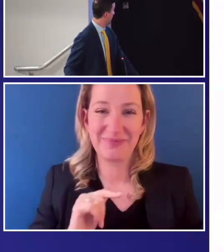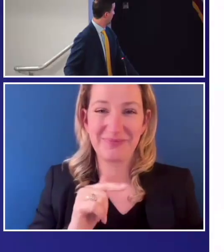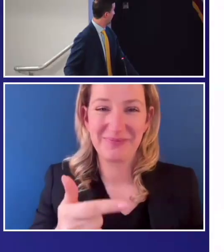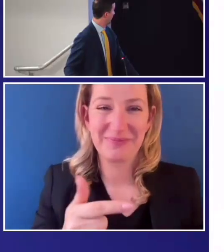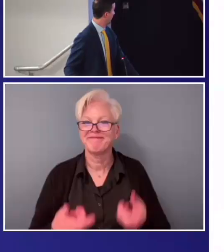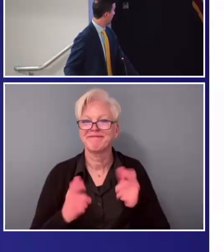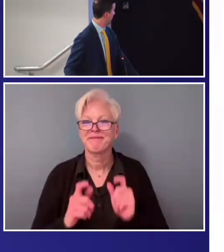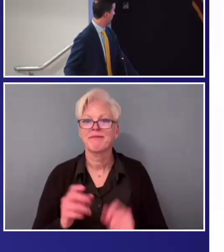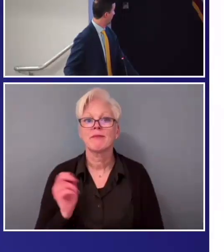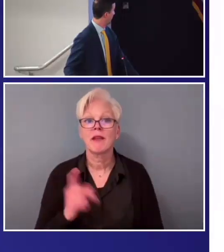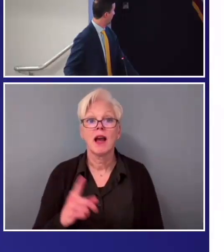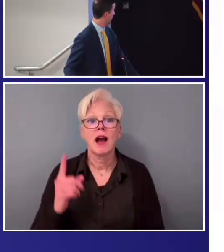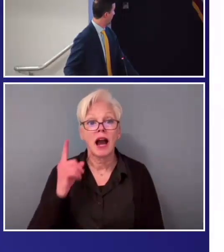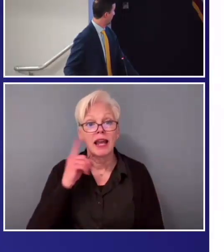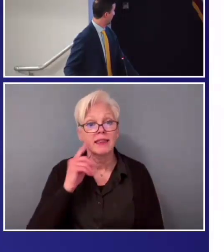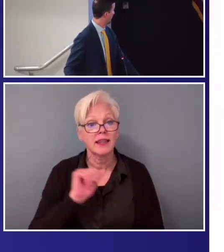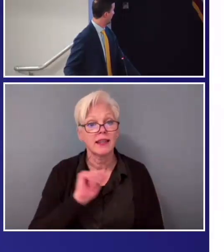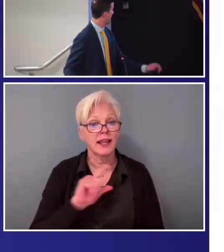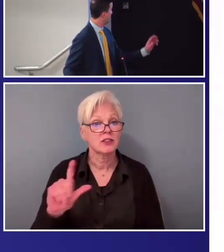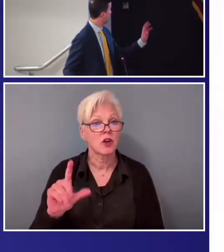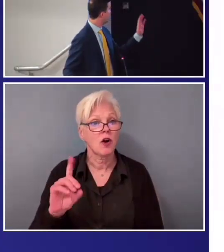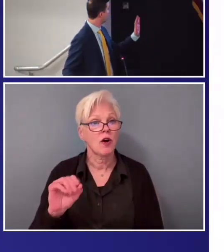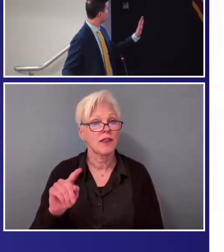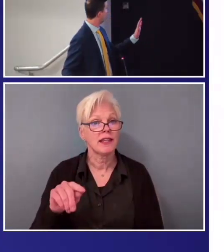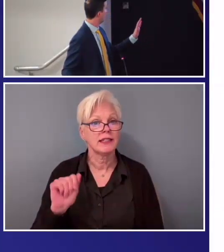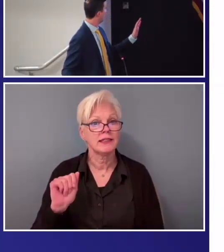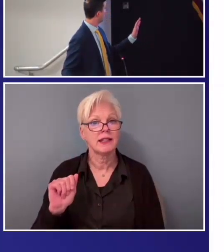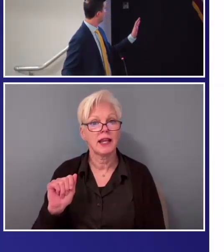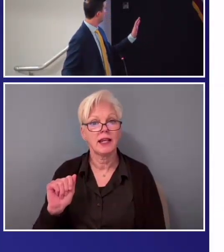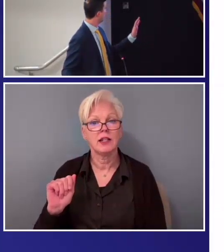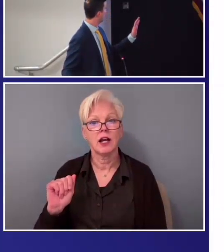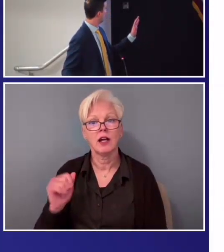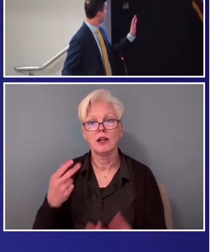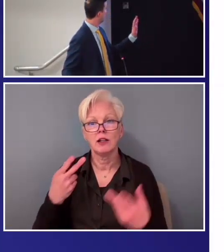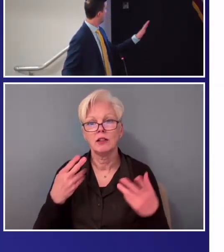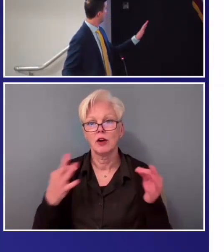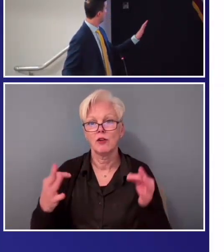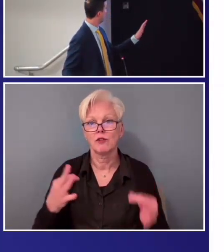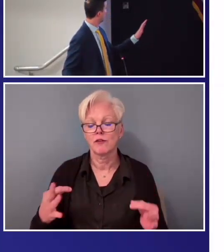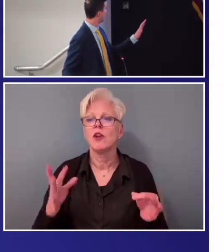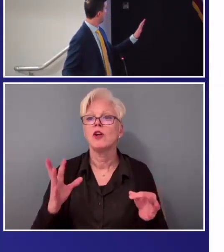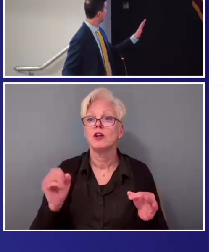I believe that is all of the data talking data overview. So on to the next slide.